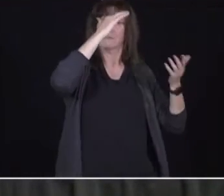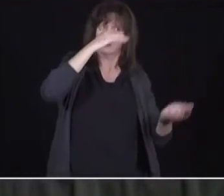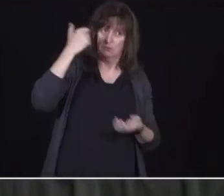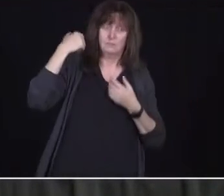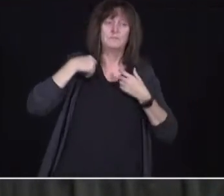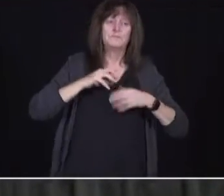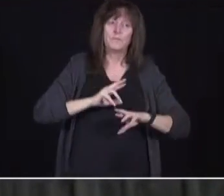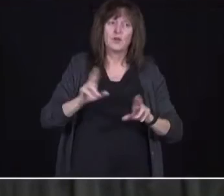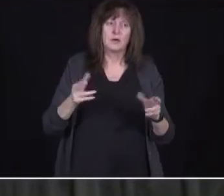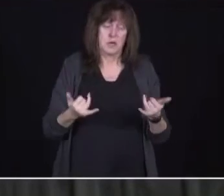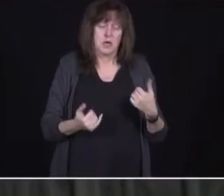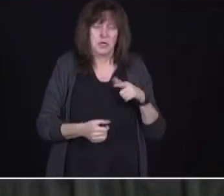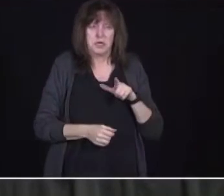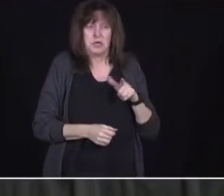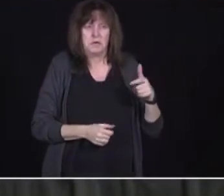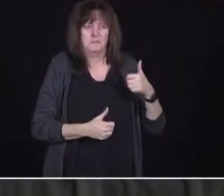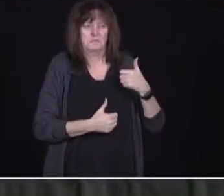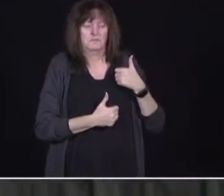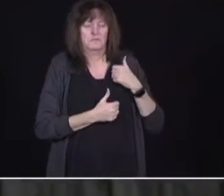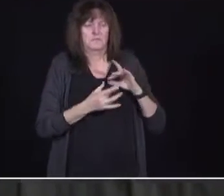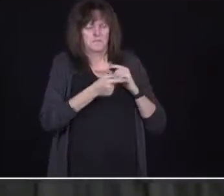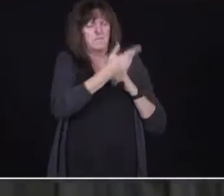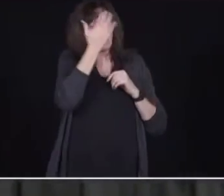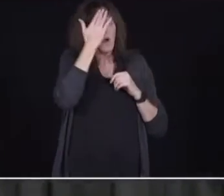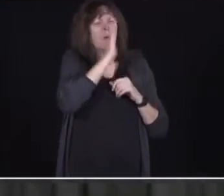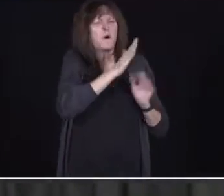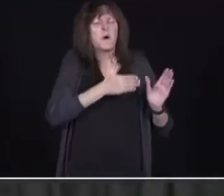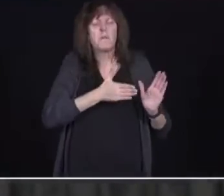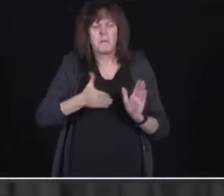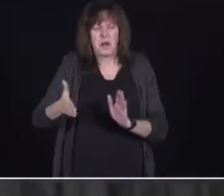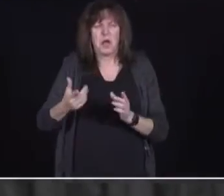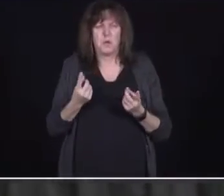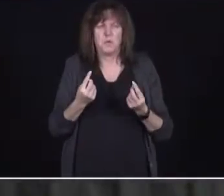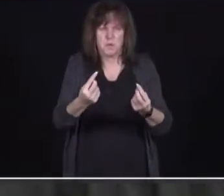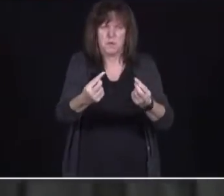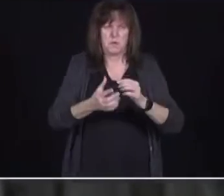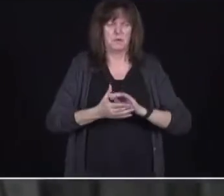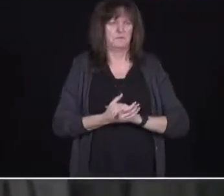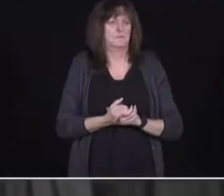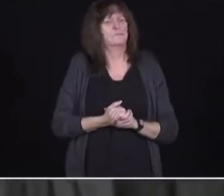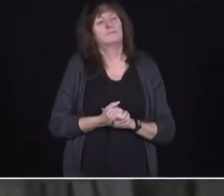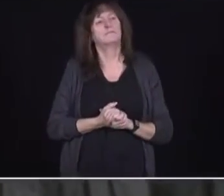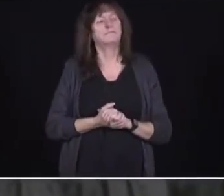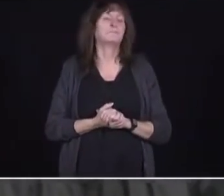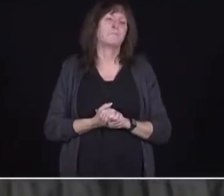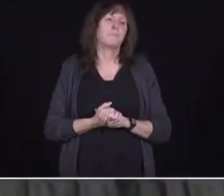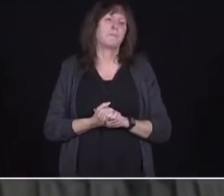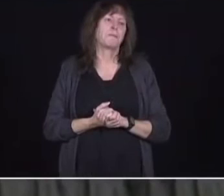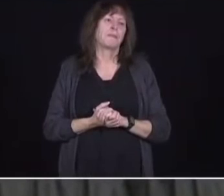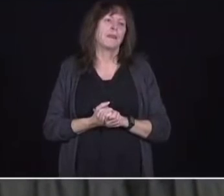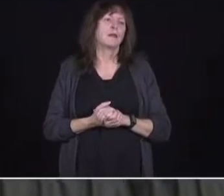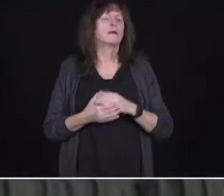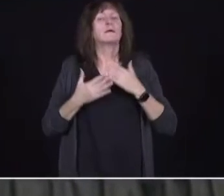But we are ready as is escalates I will pass it over to the general he is in charge of that.